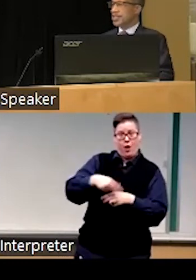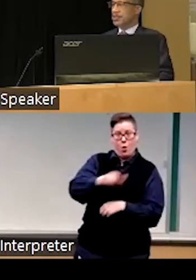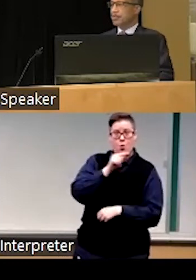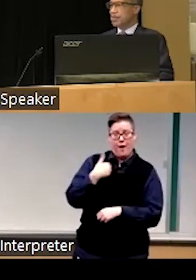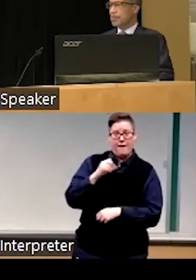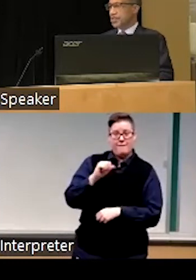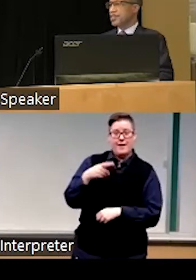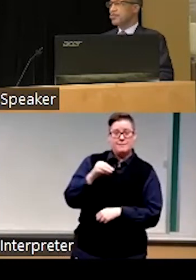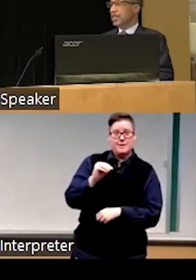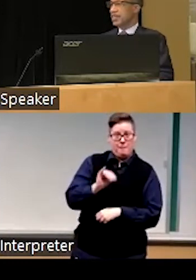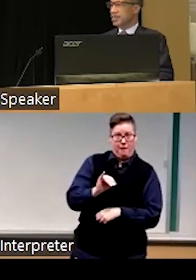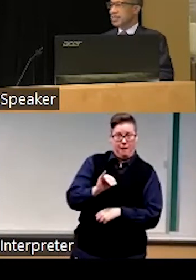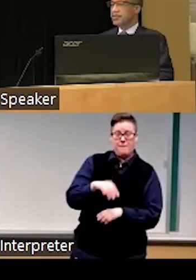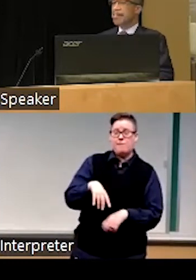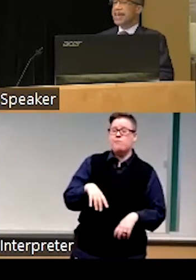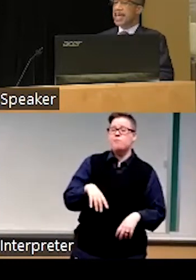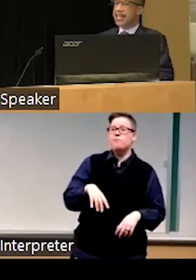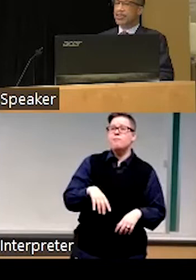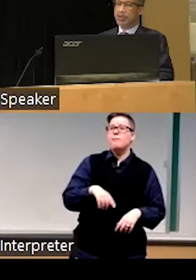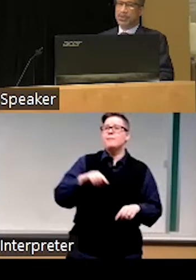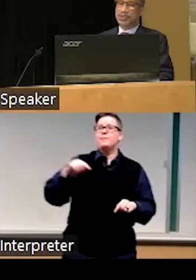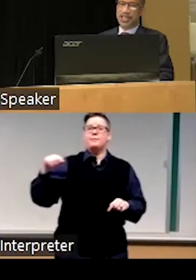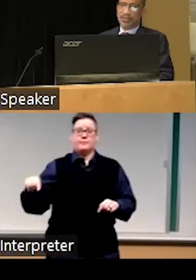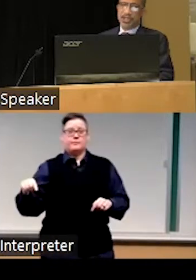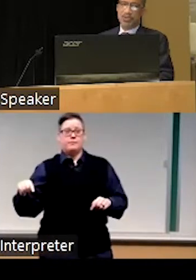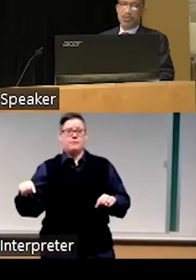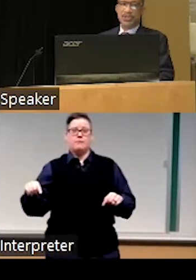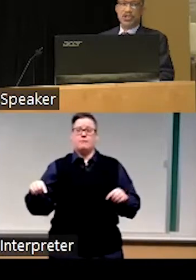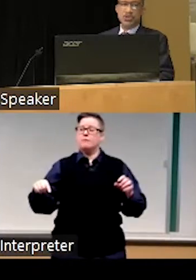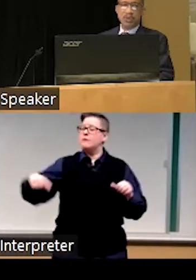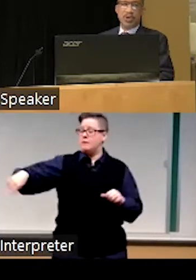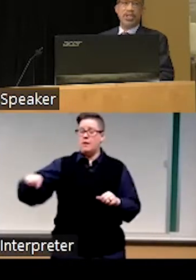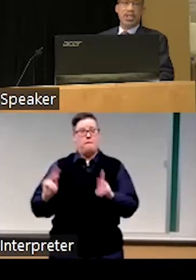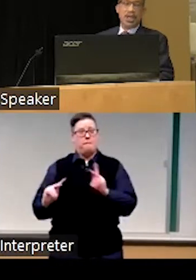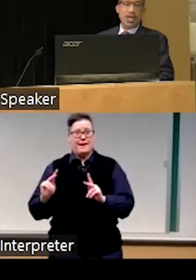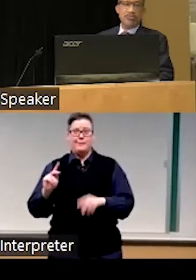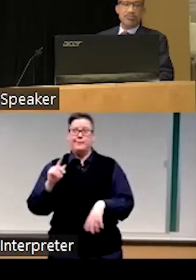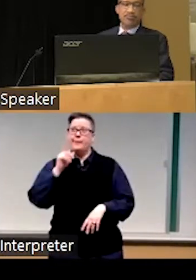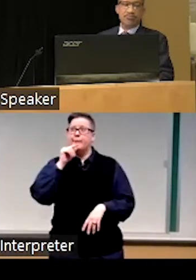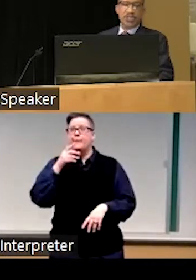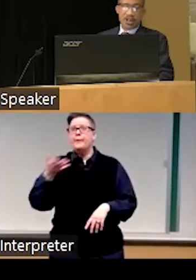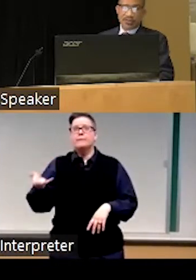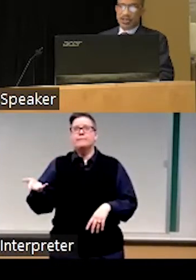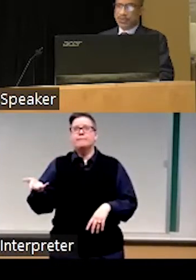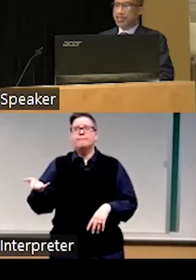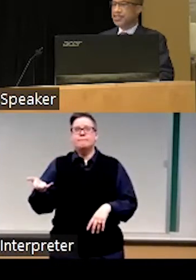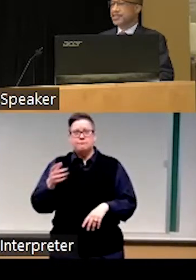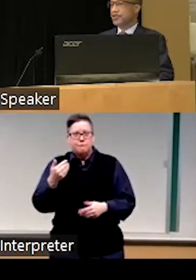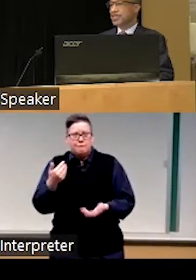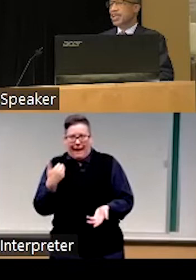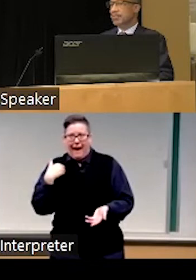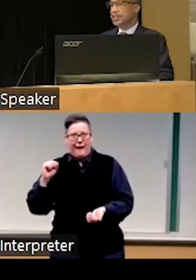persistent mental illness and those individuals who were um suffering those illnesses themselves